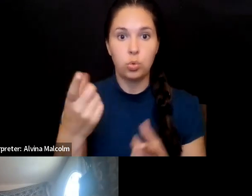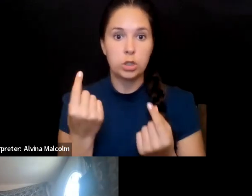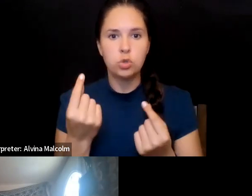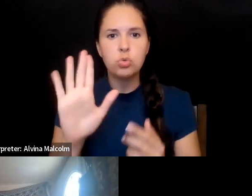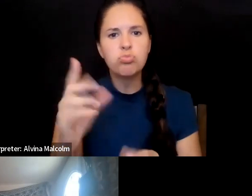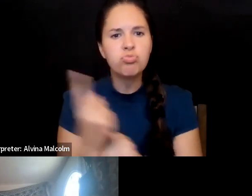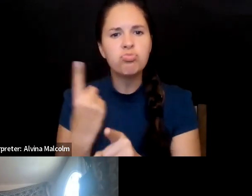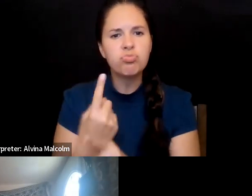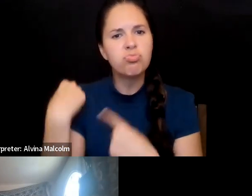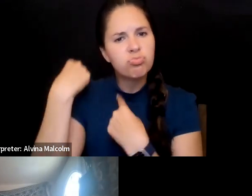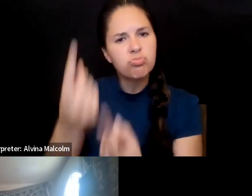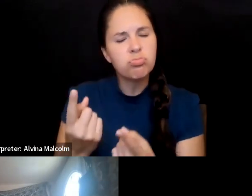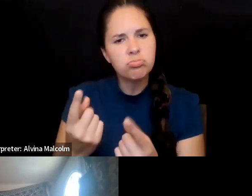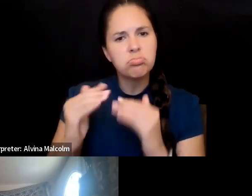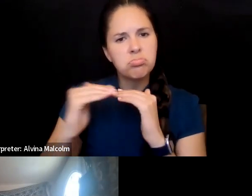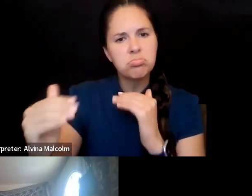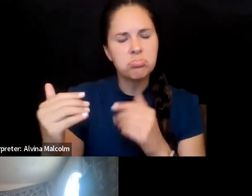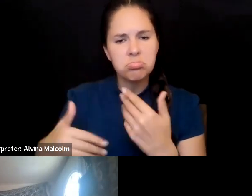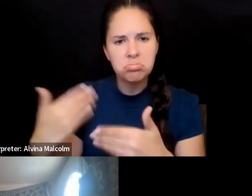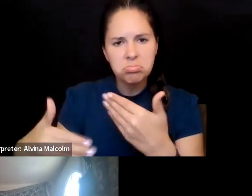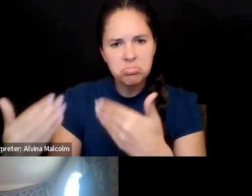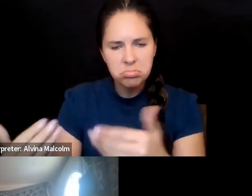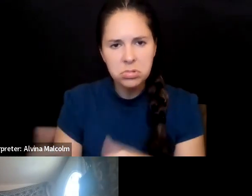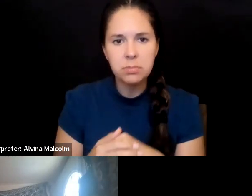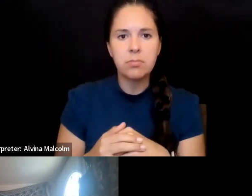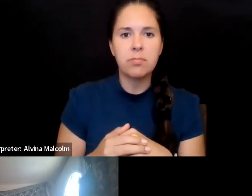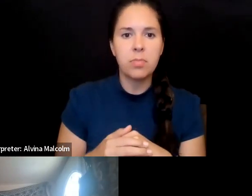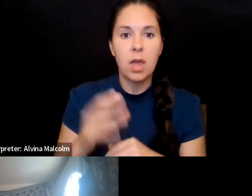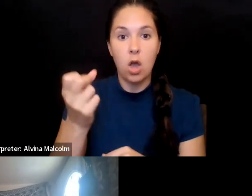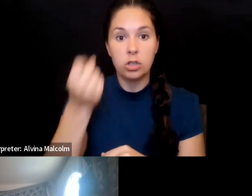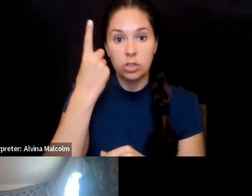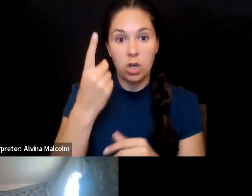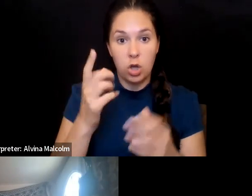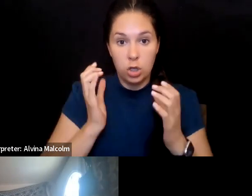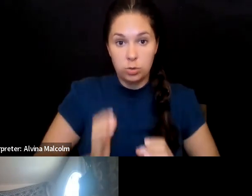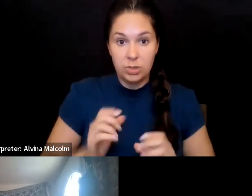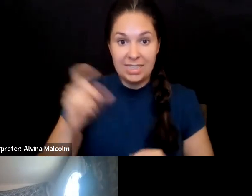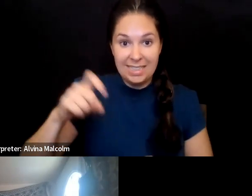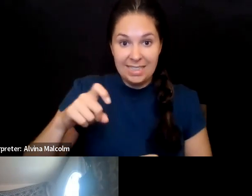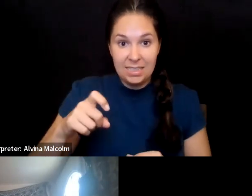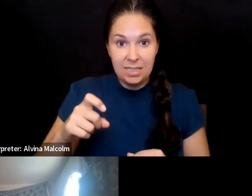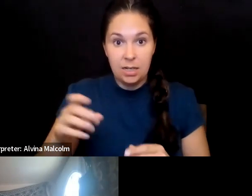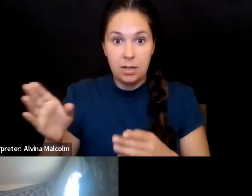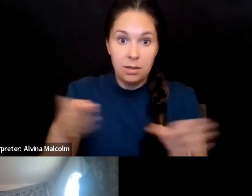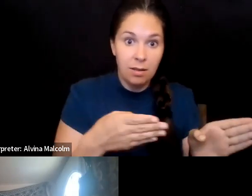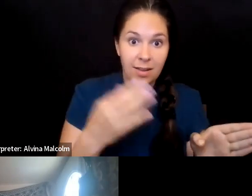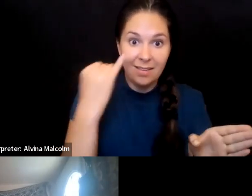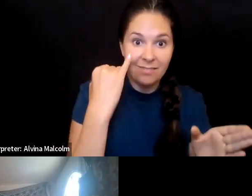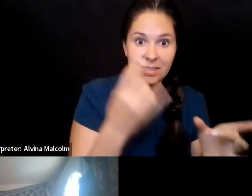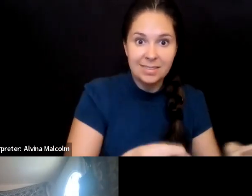explaining, delineating your -- what